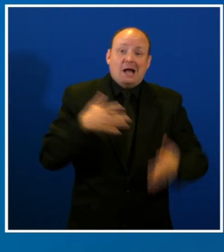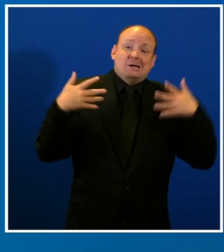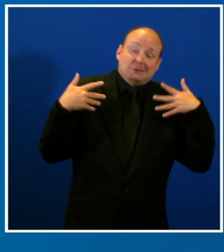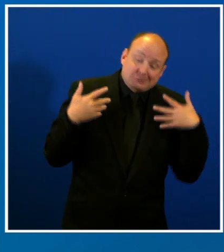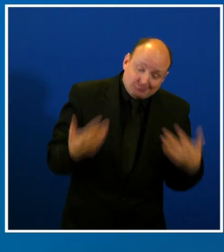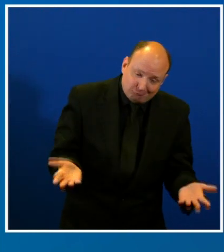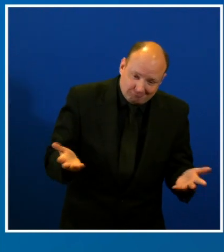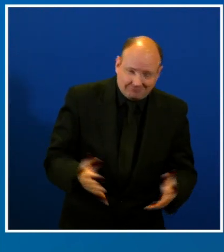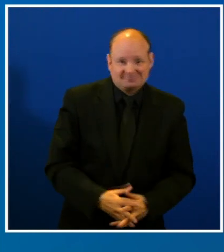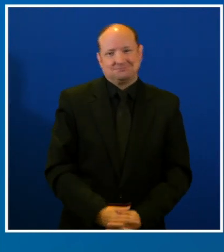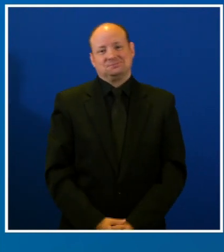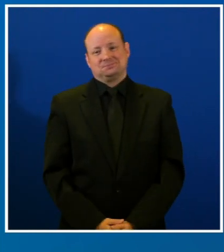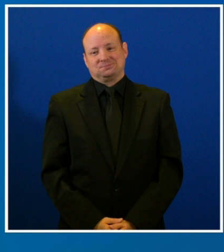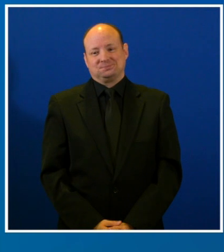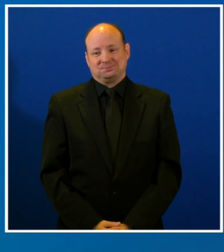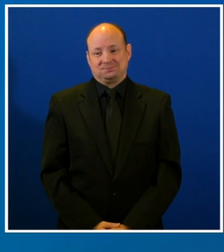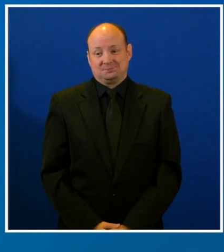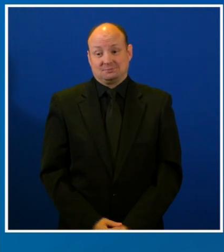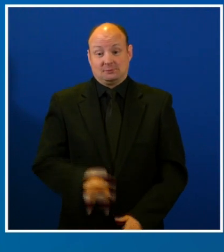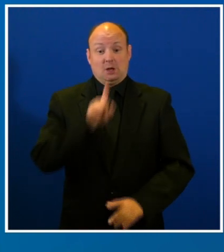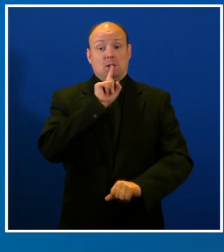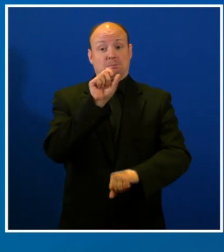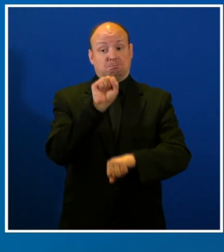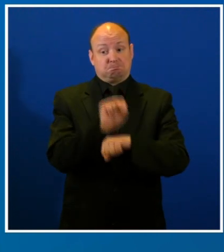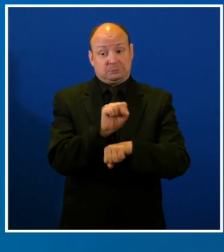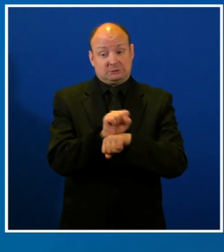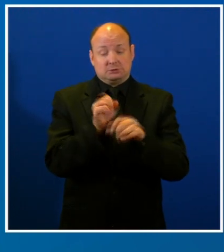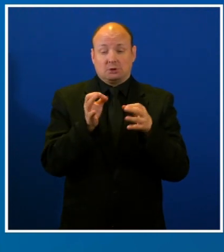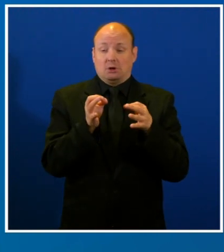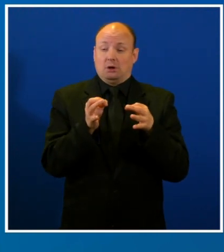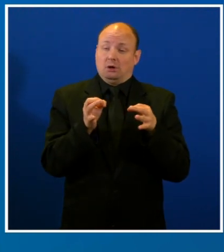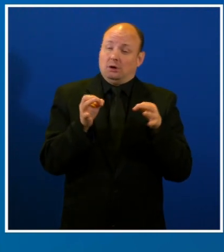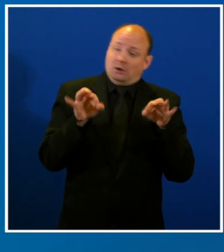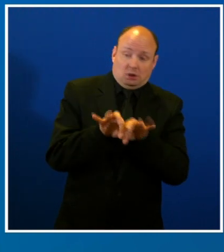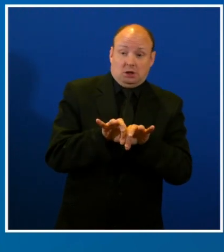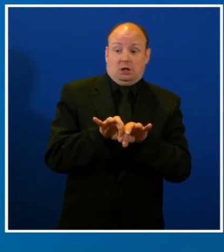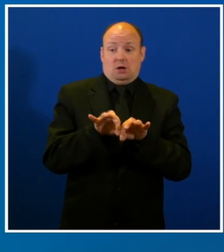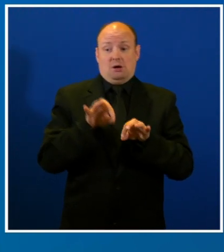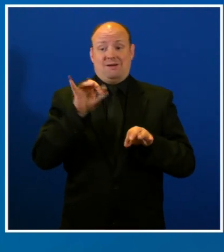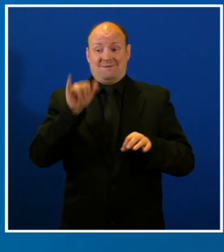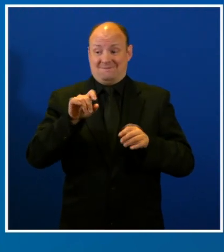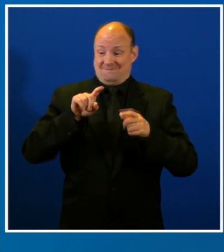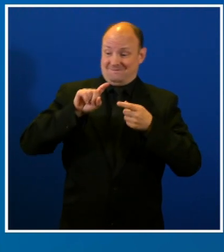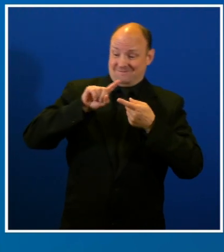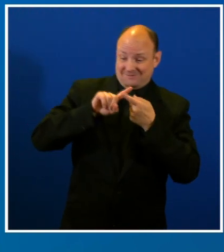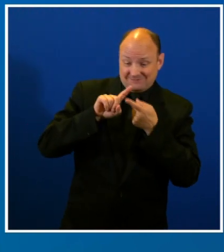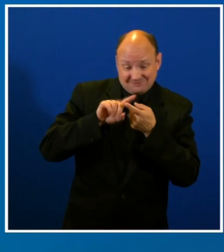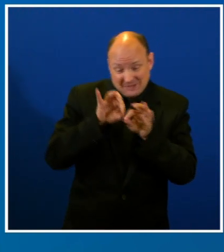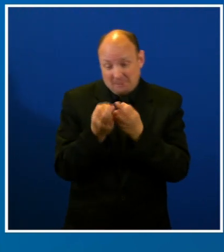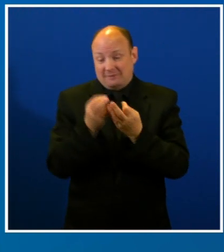While it's absolutely critical for us to stay connected to our friends and loved ones. I echo the advice of our Public Health